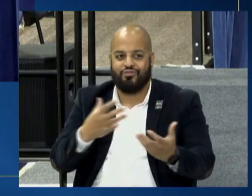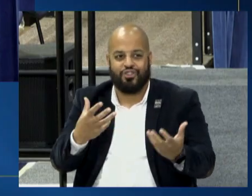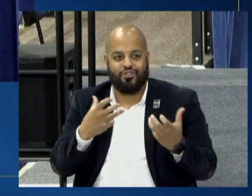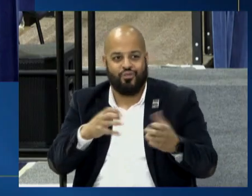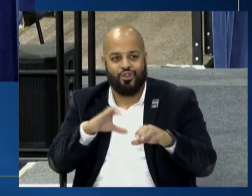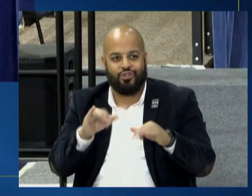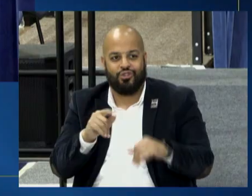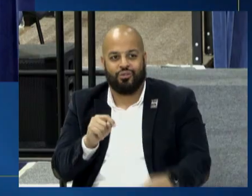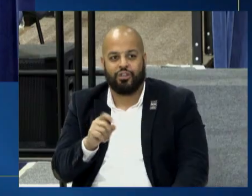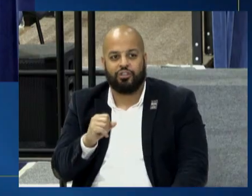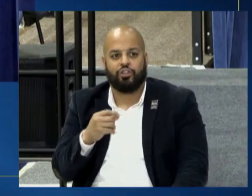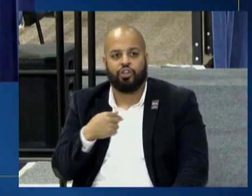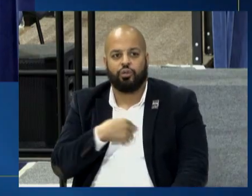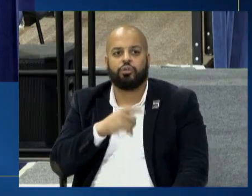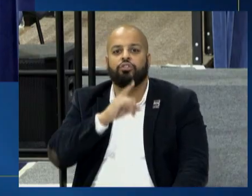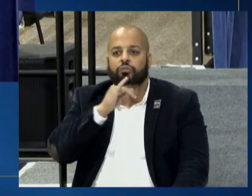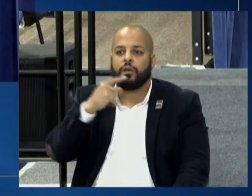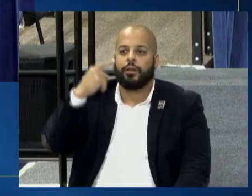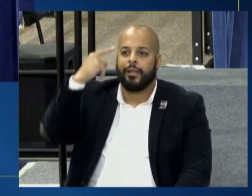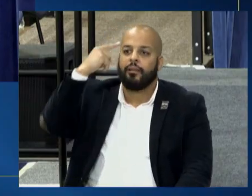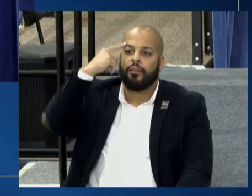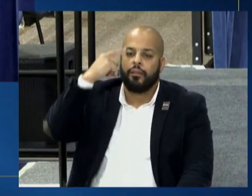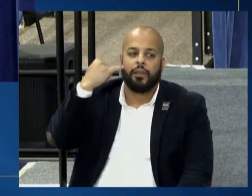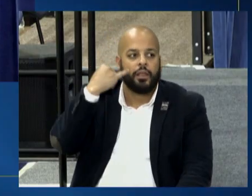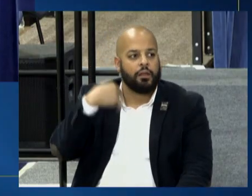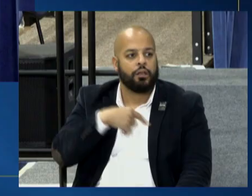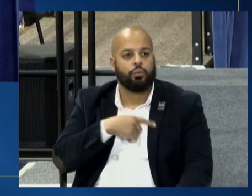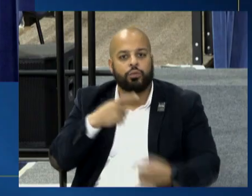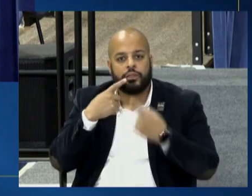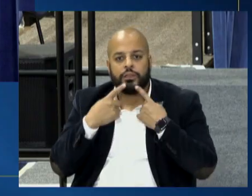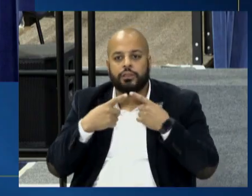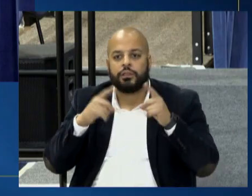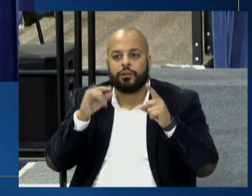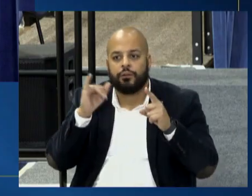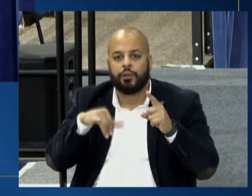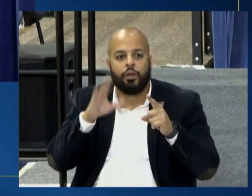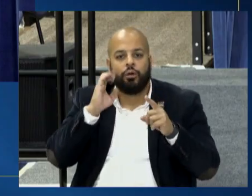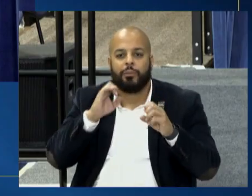And so, we really think that if we're successful, that could be an incredible game changer